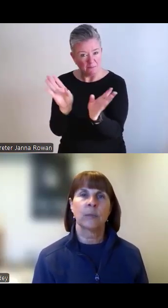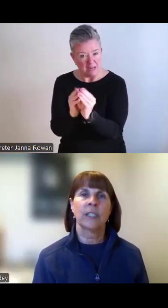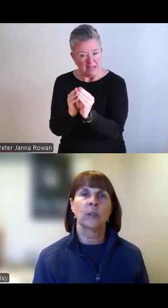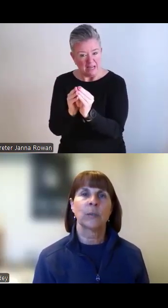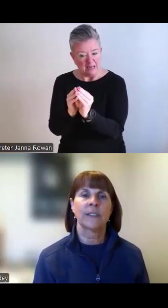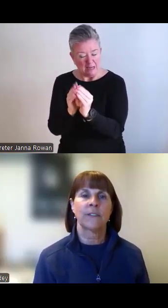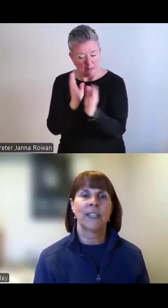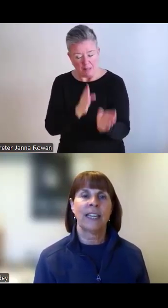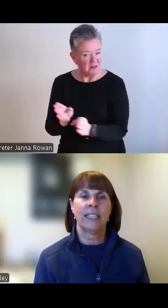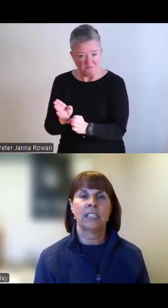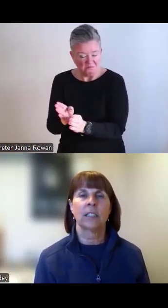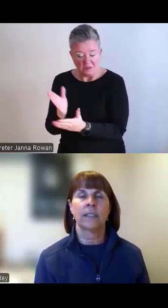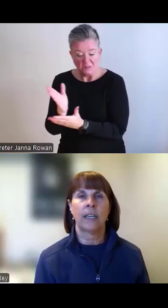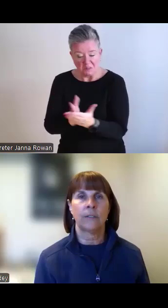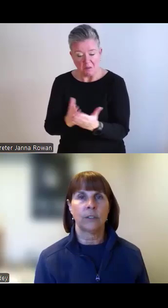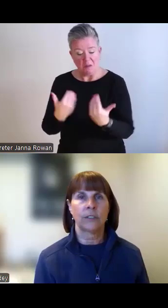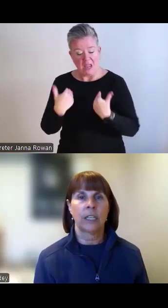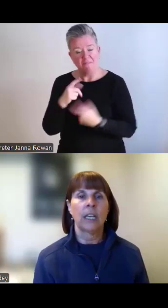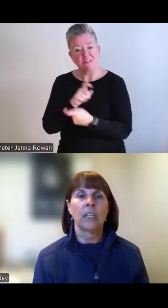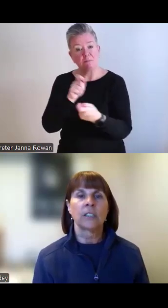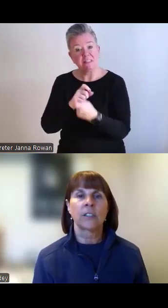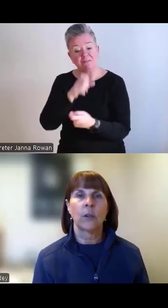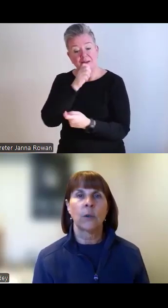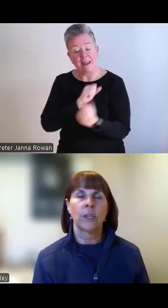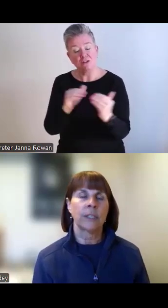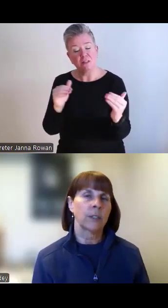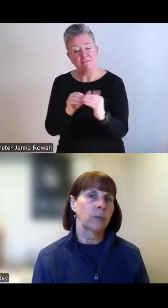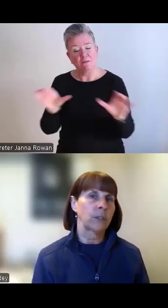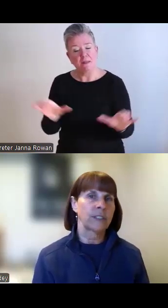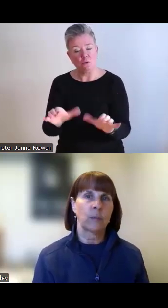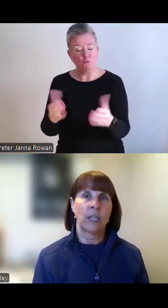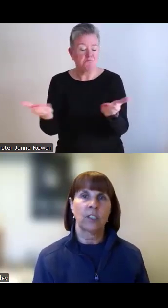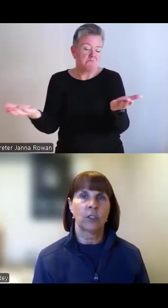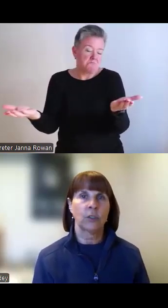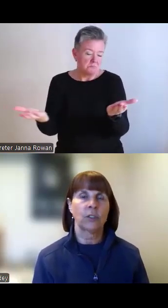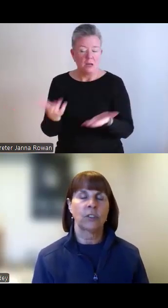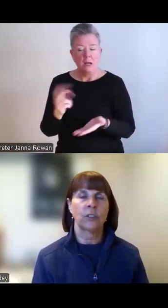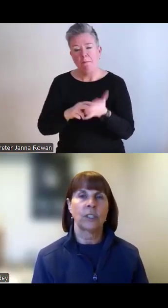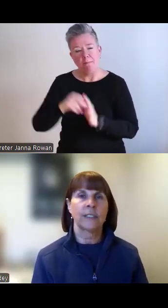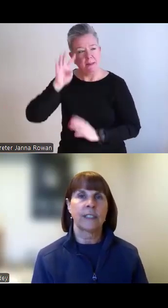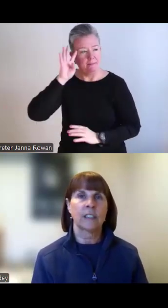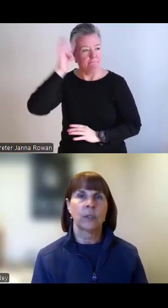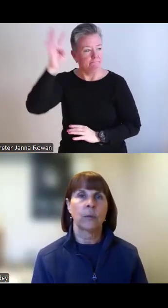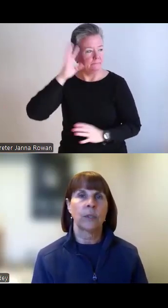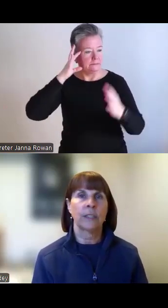assessment at specific age levels. So in other words, they might choose to do the assessment